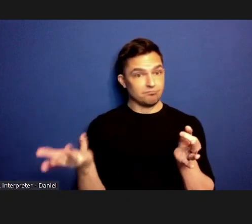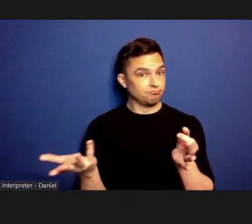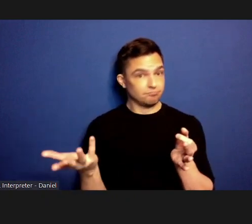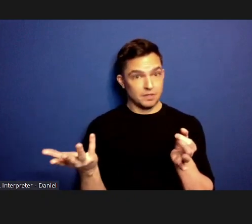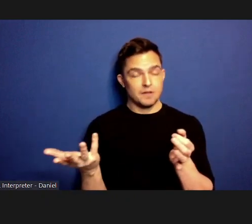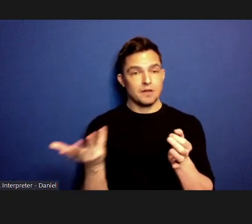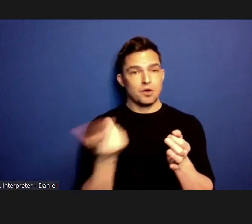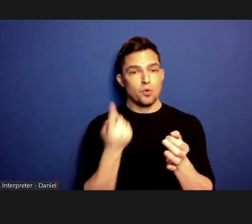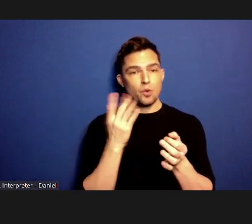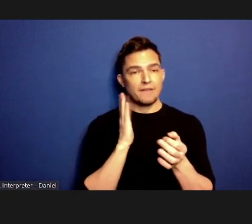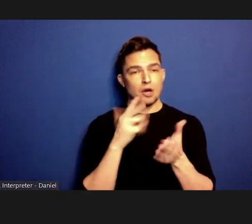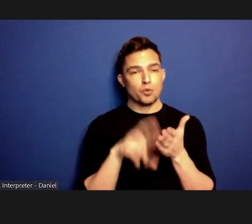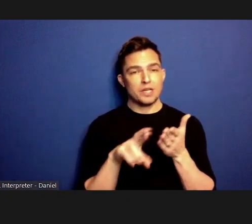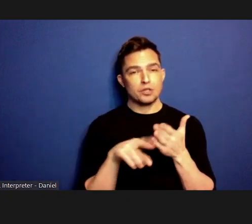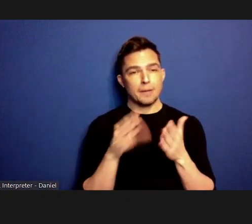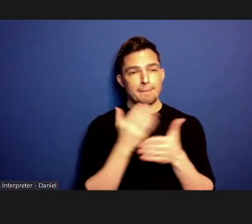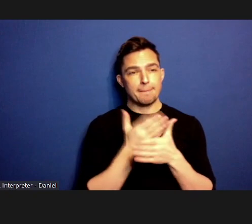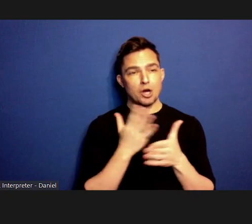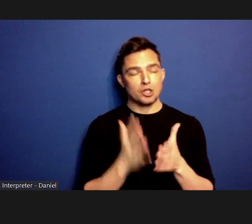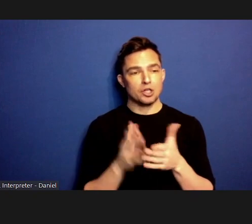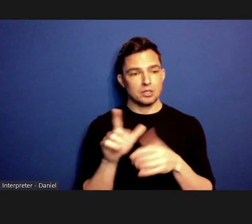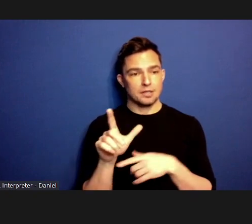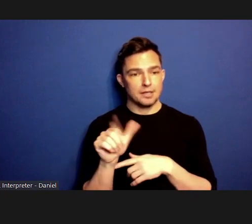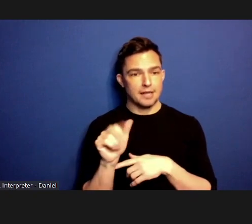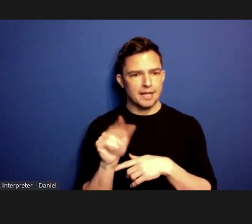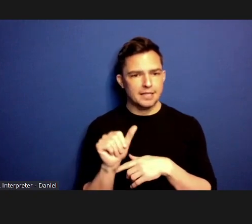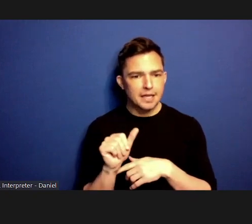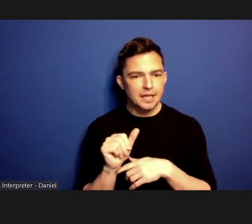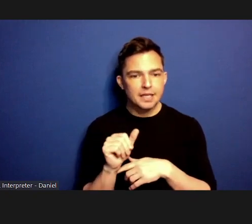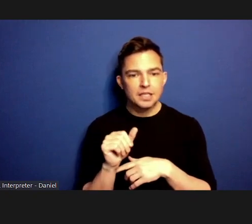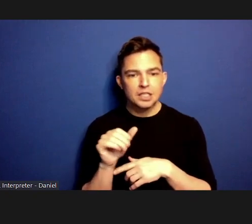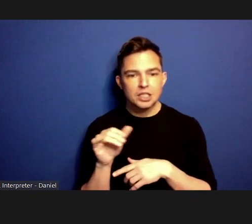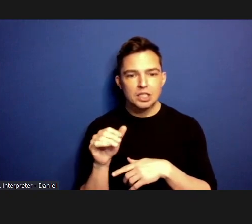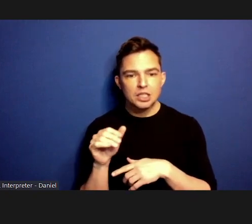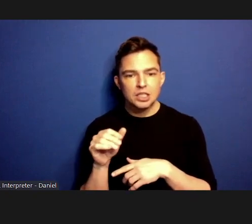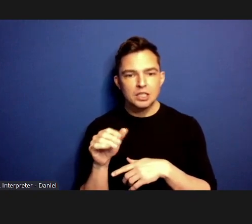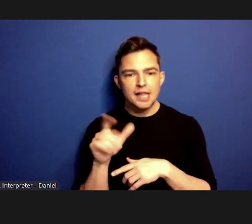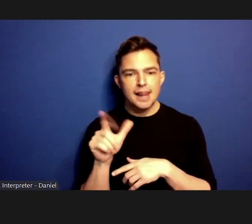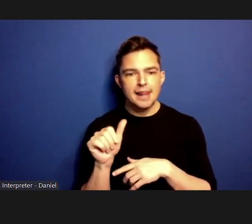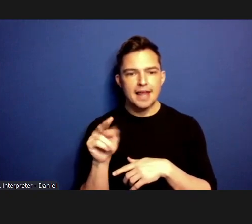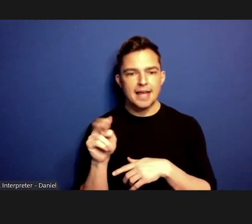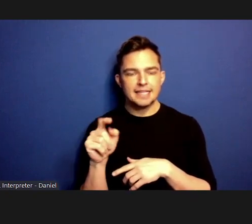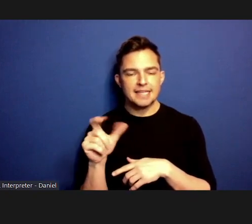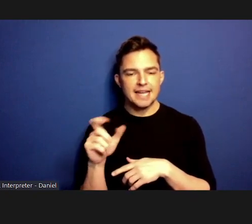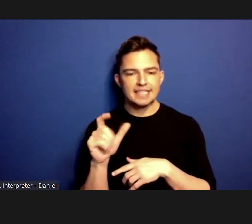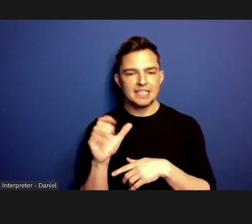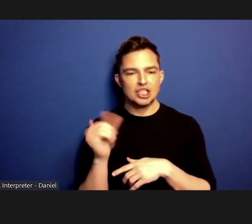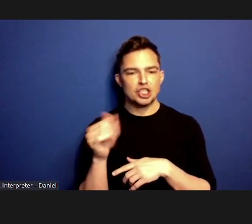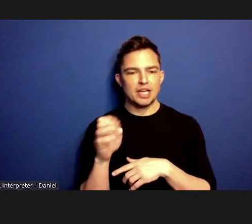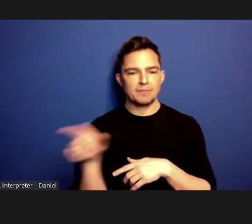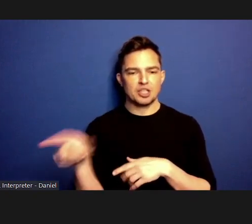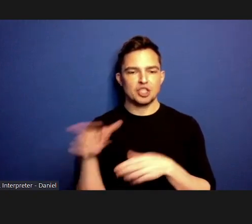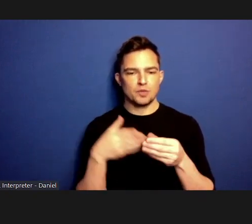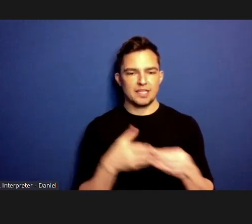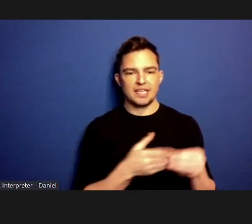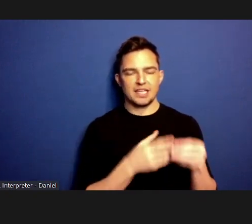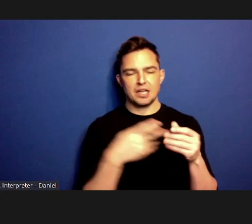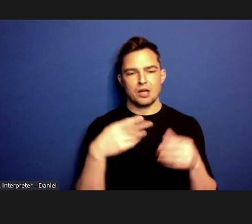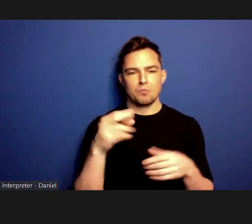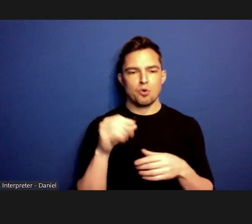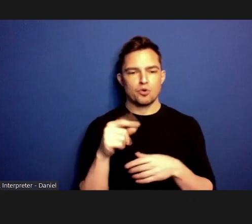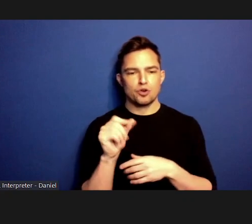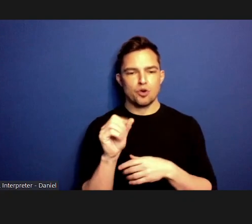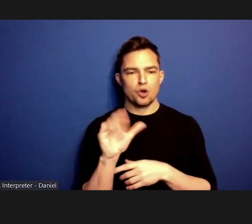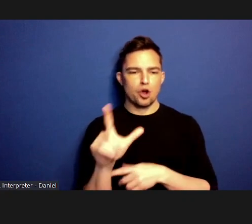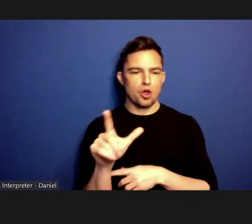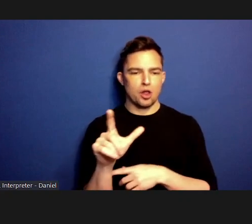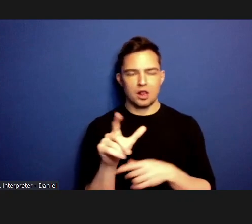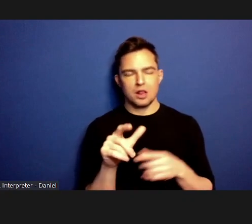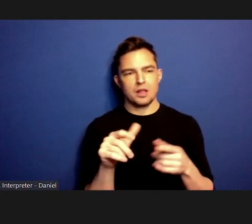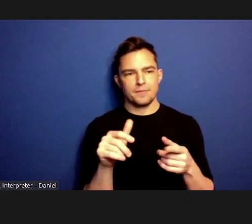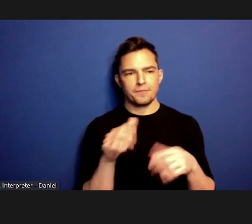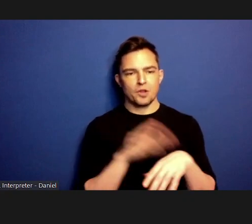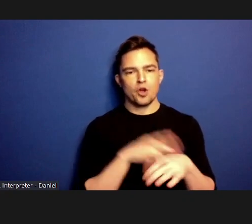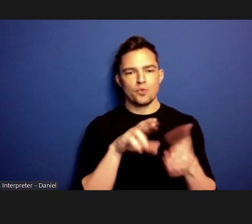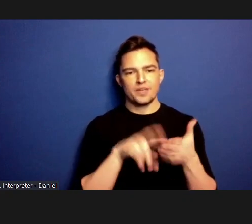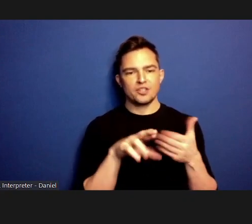research partners, Llana James, would lead a protocol on research on black communities.